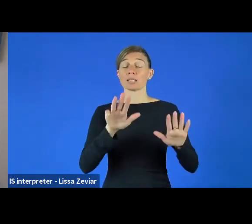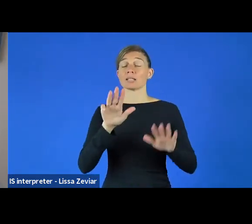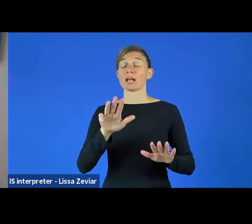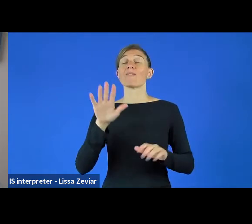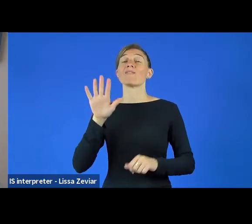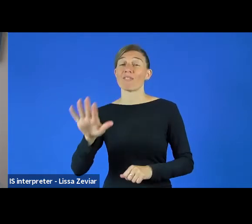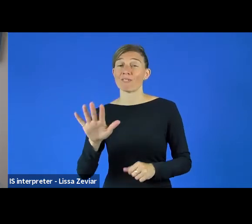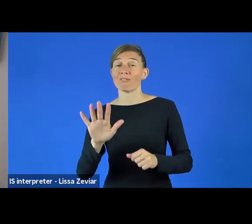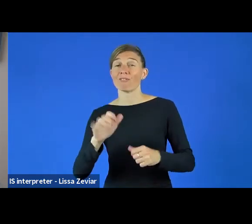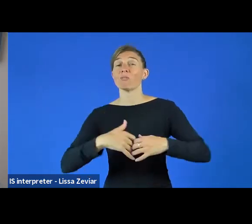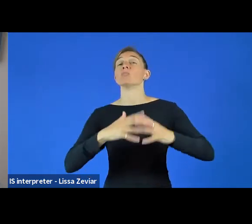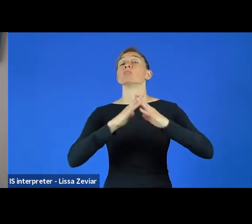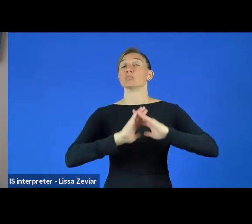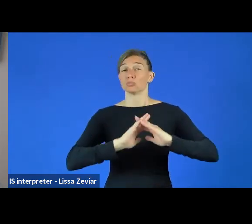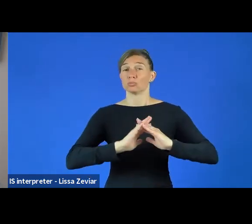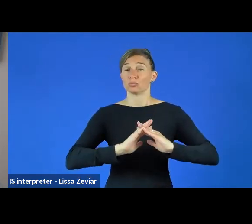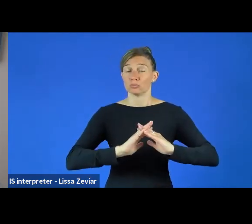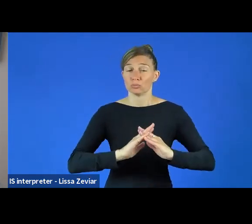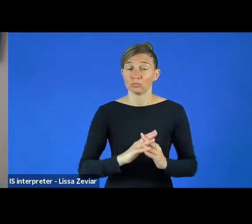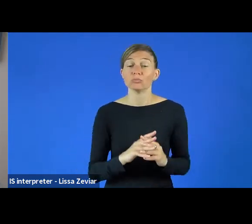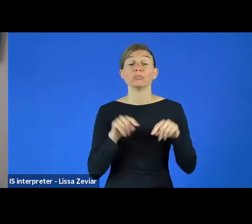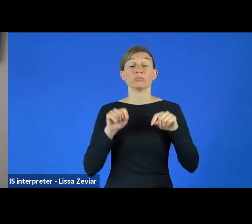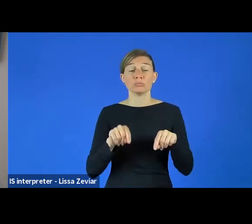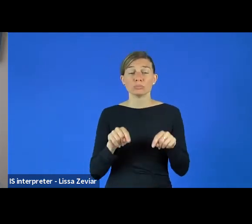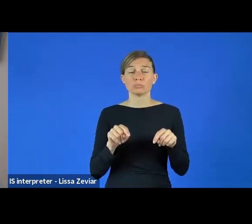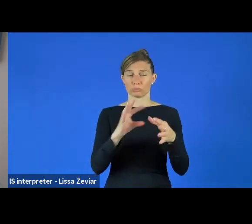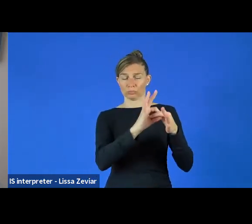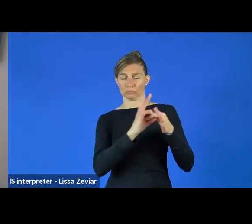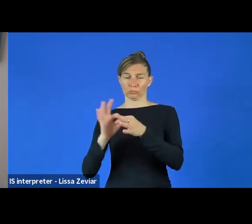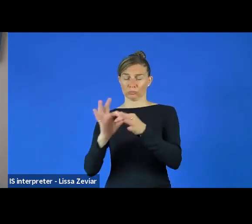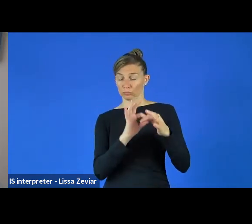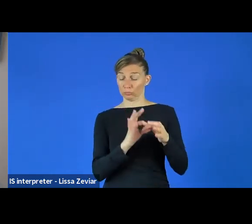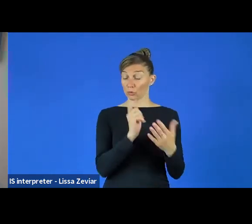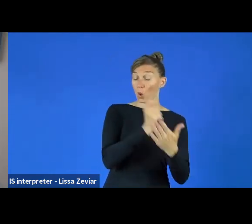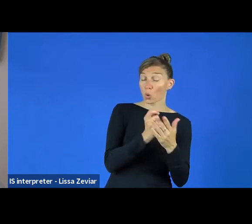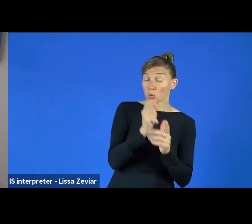ANEC is the association for the coordination of consumer representation in standardisation.